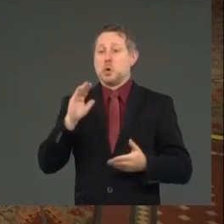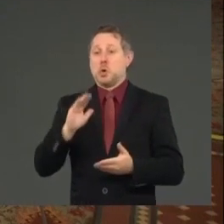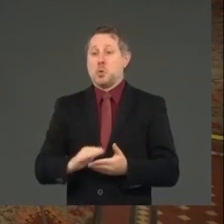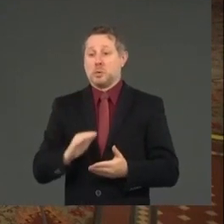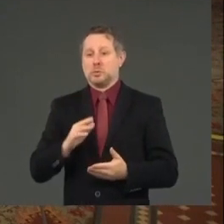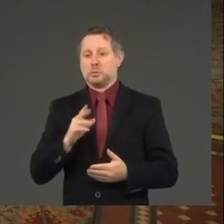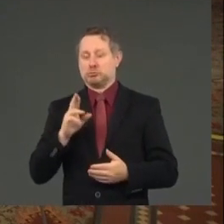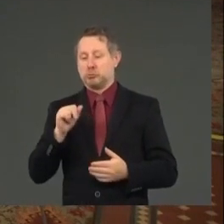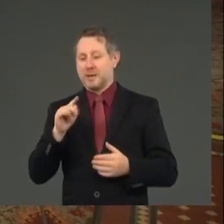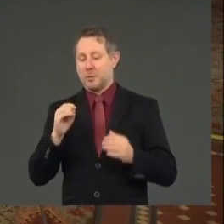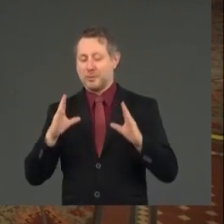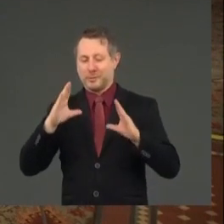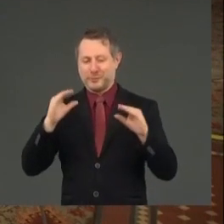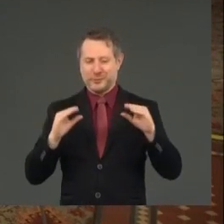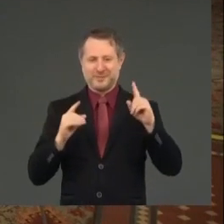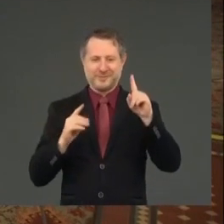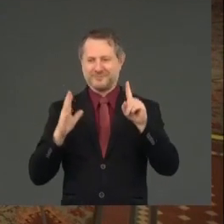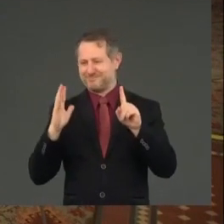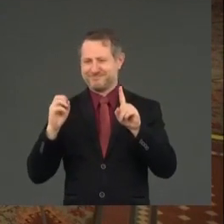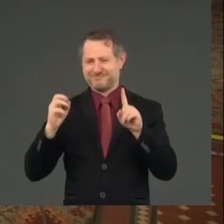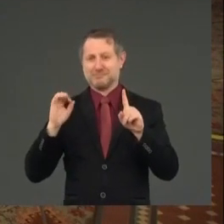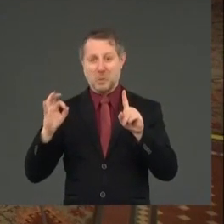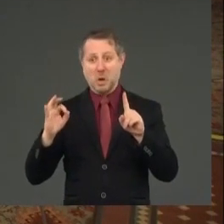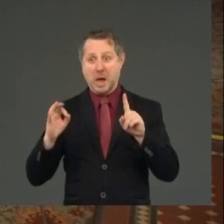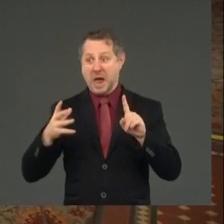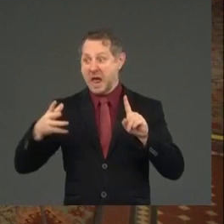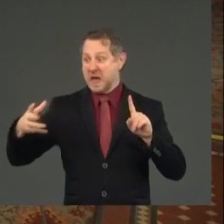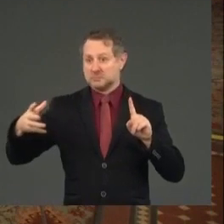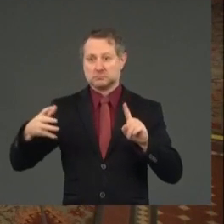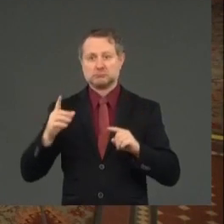STUDENT/TEACHER RATIO.